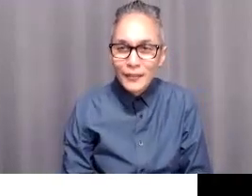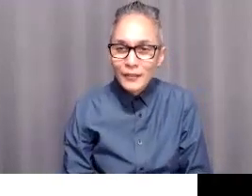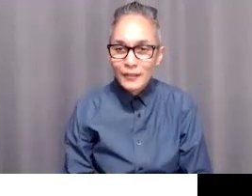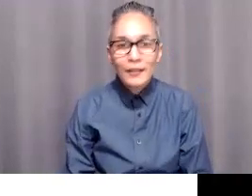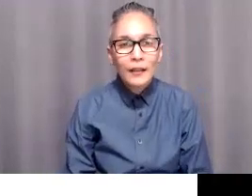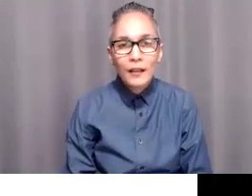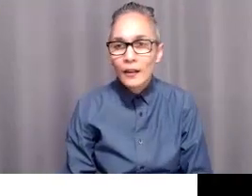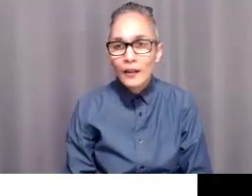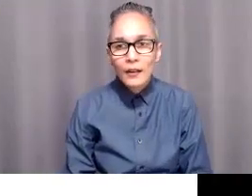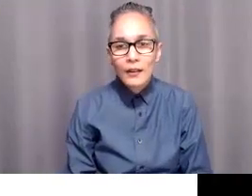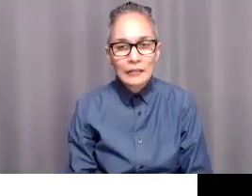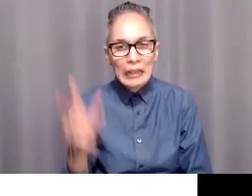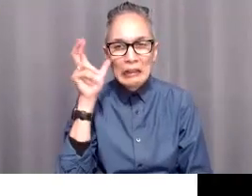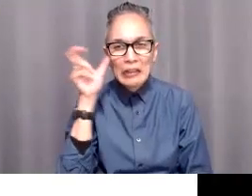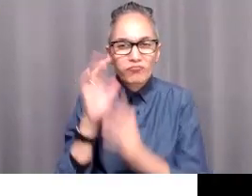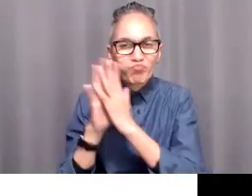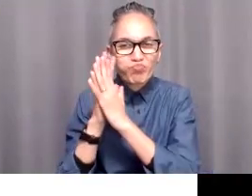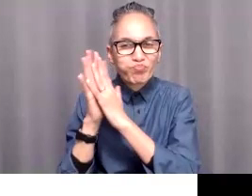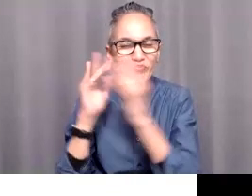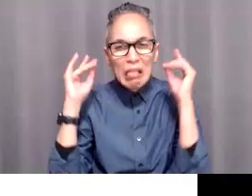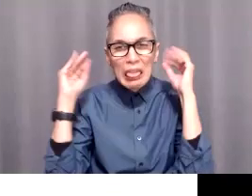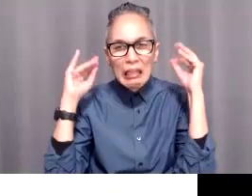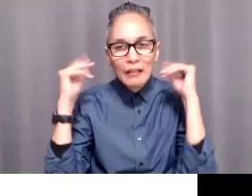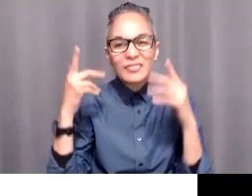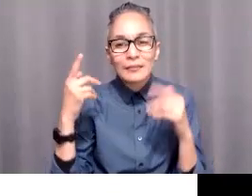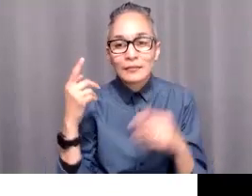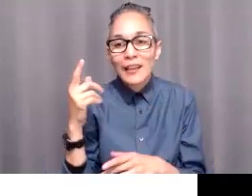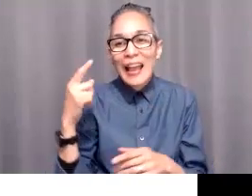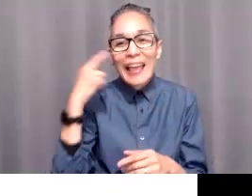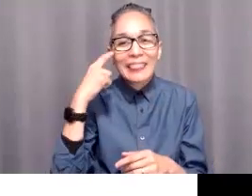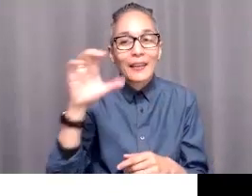Let's see. I think I went.